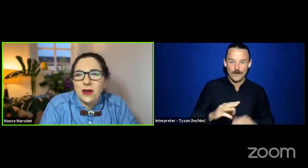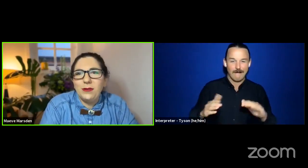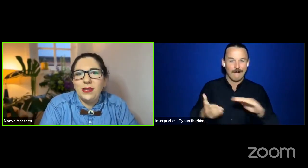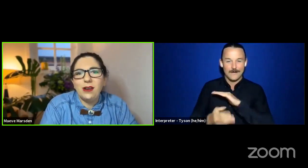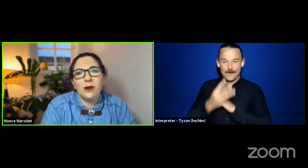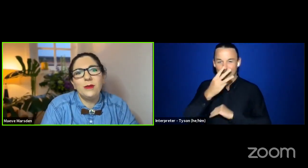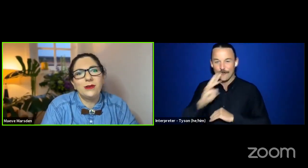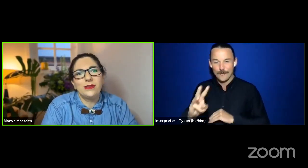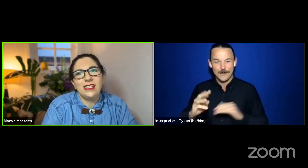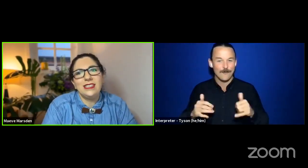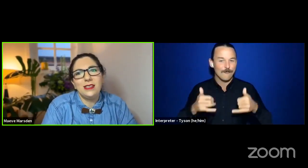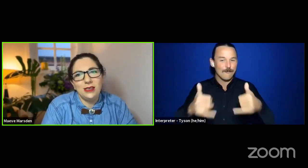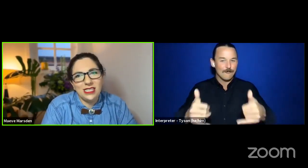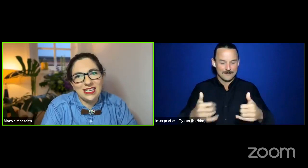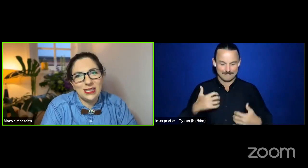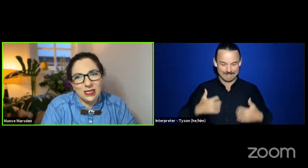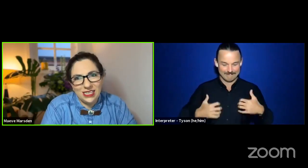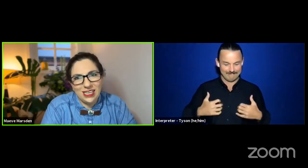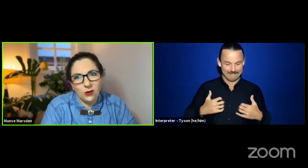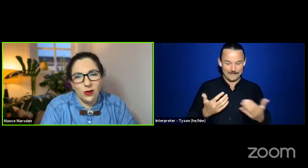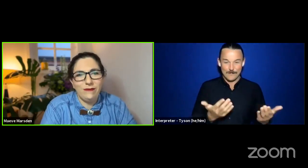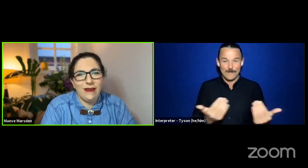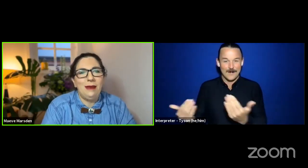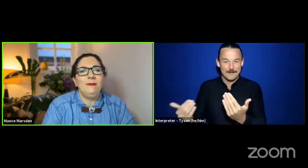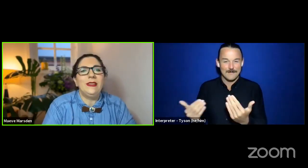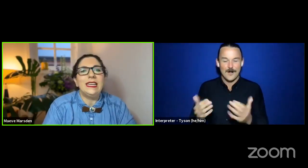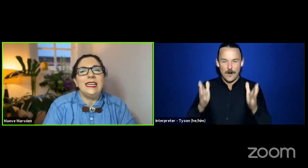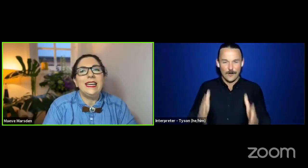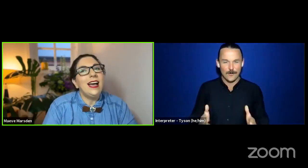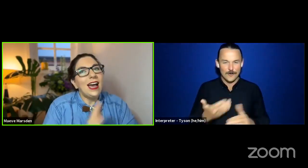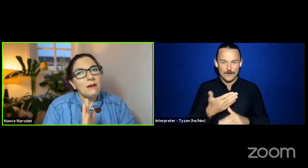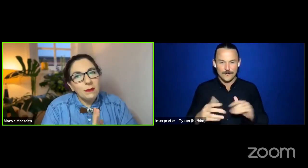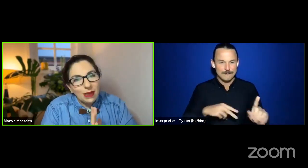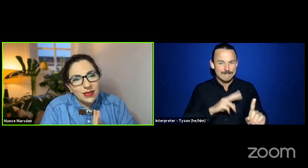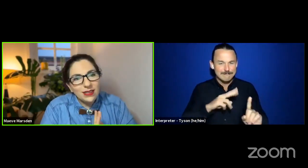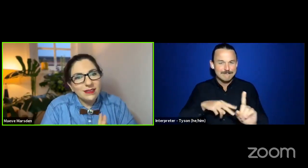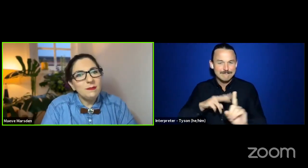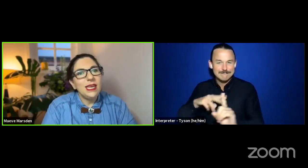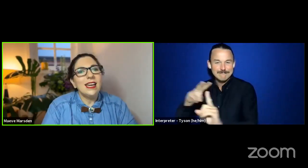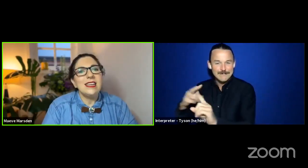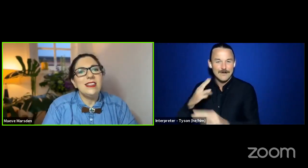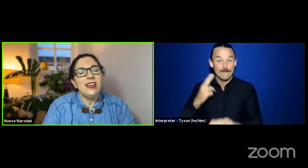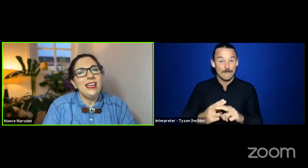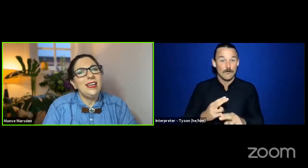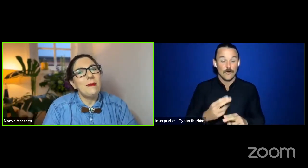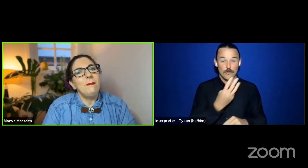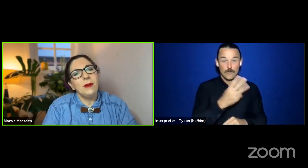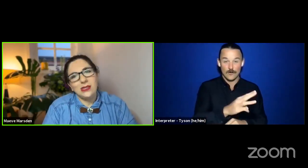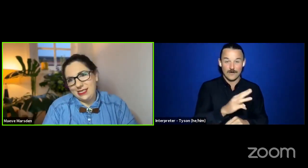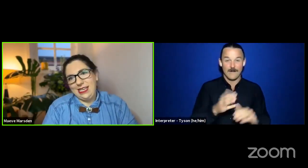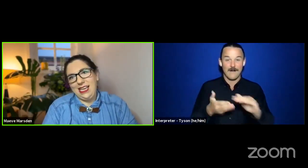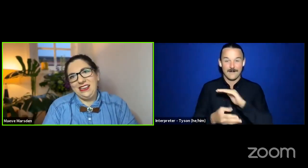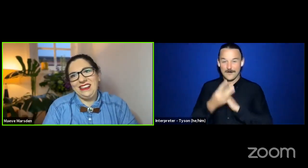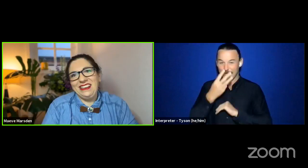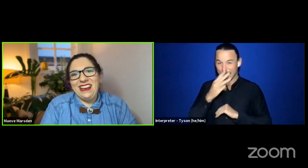Awards, and we are so excited to Awards, and we are so excited to induct another batch of into the 30 under 30. Hall of Fame.